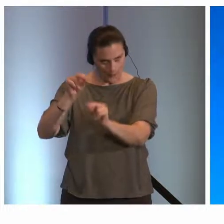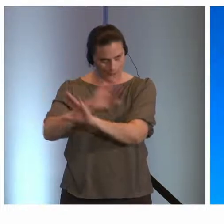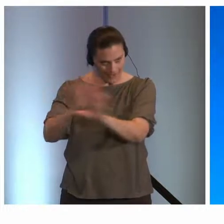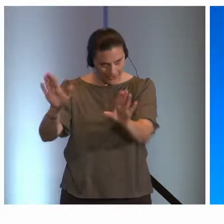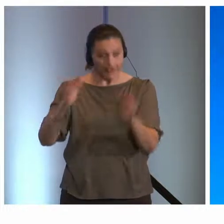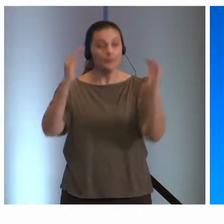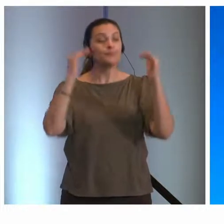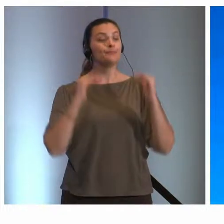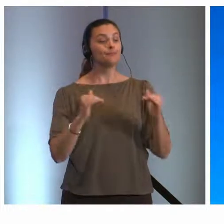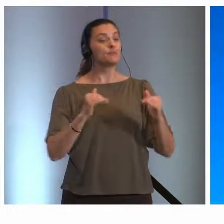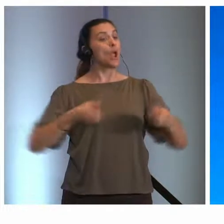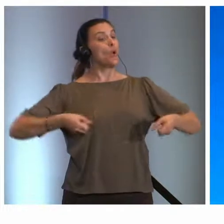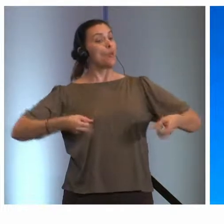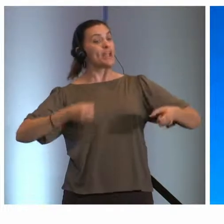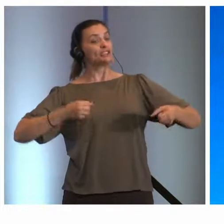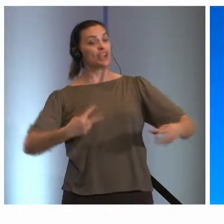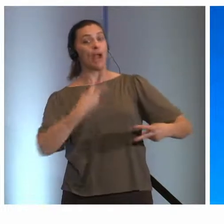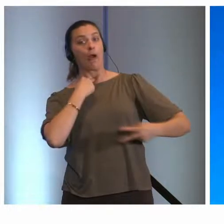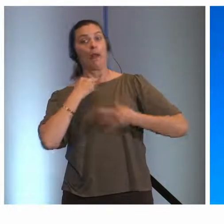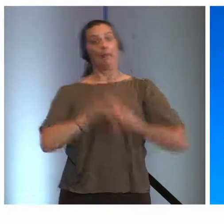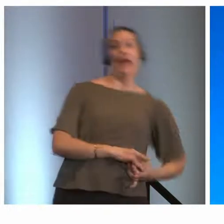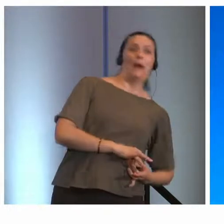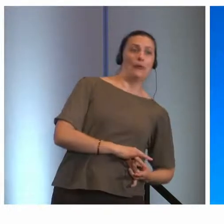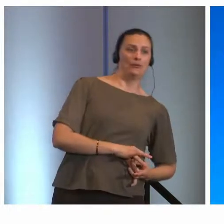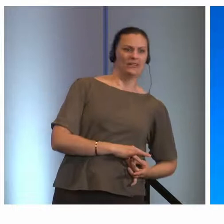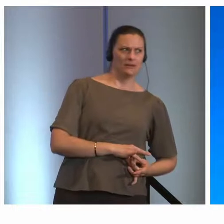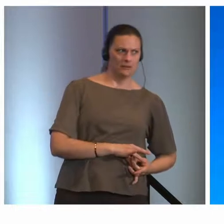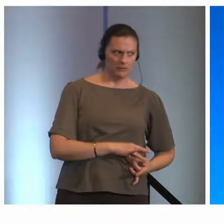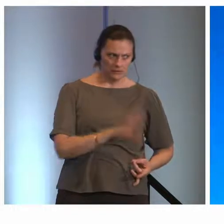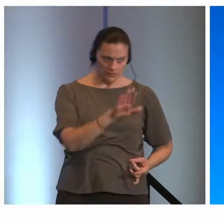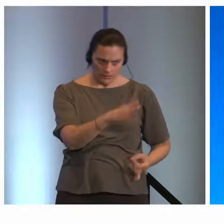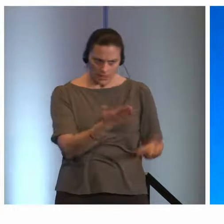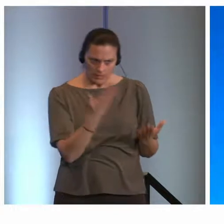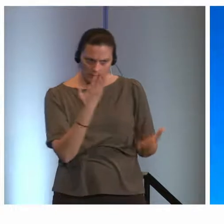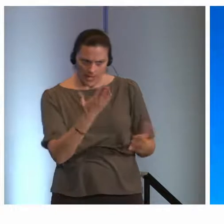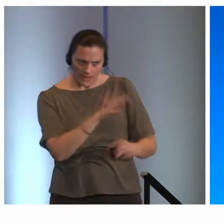bandied about in television shows it's not a thing.